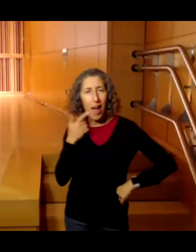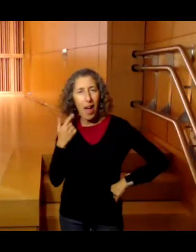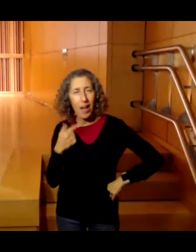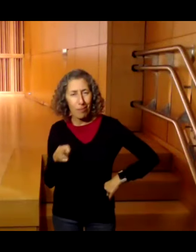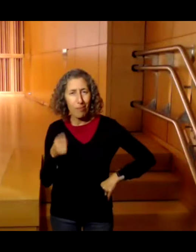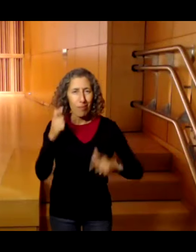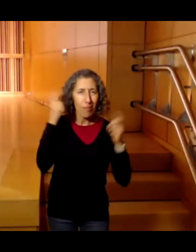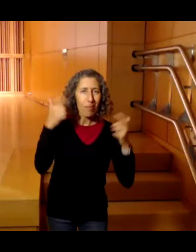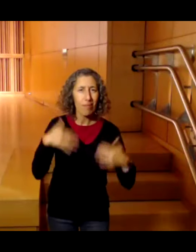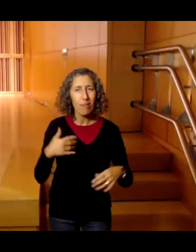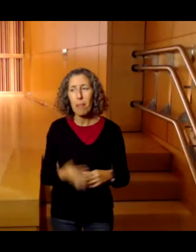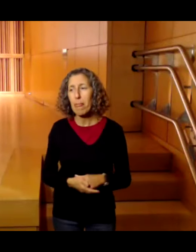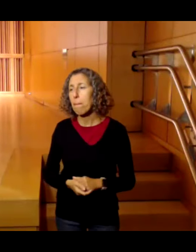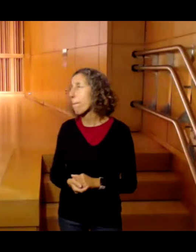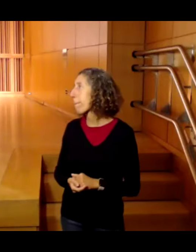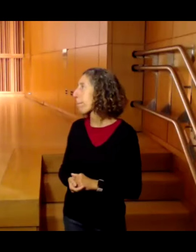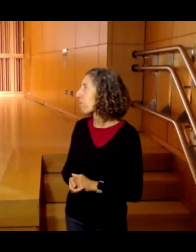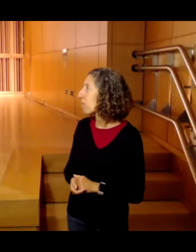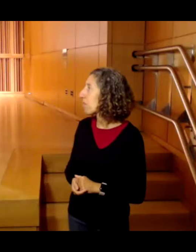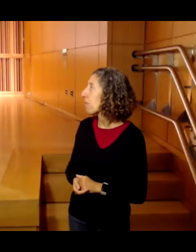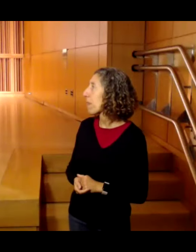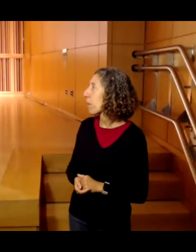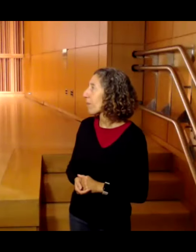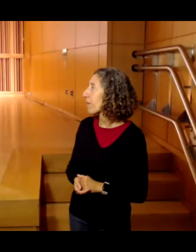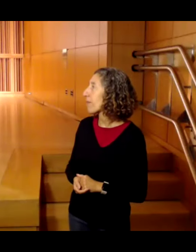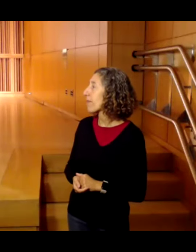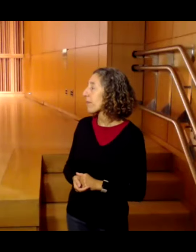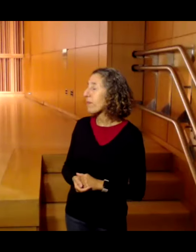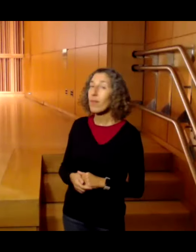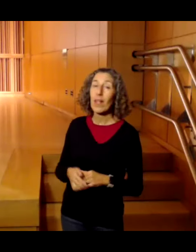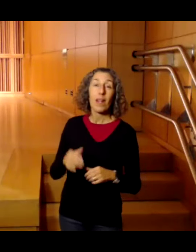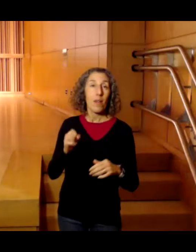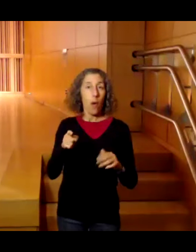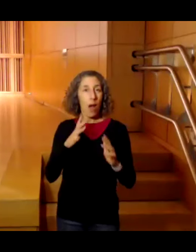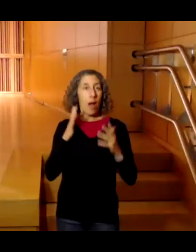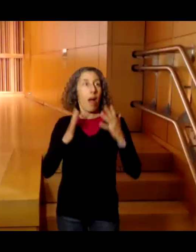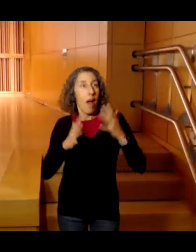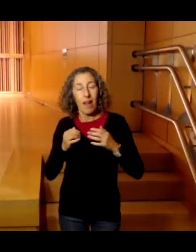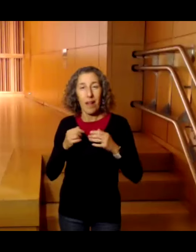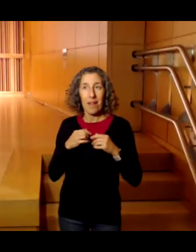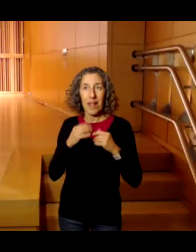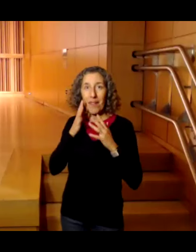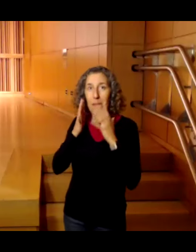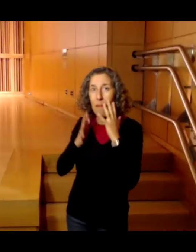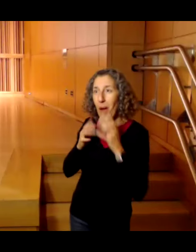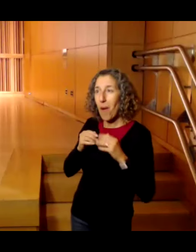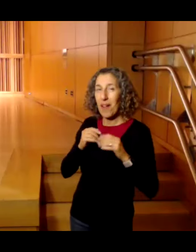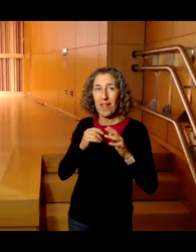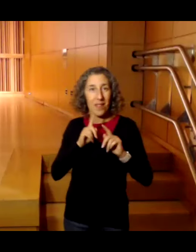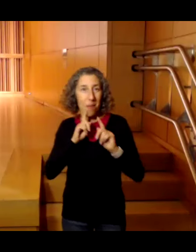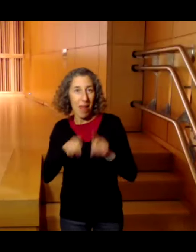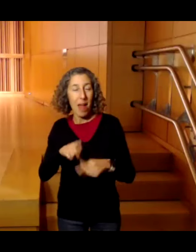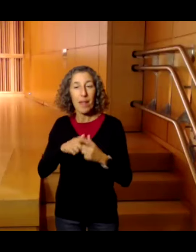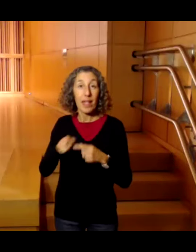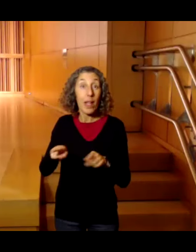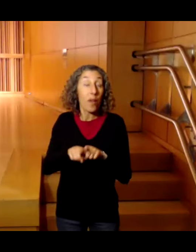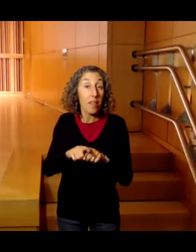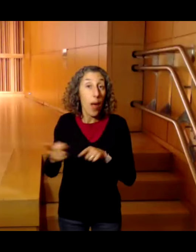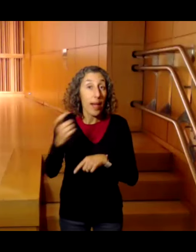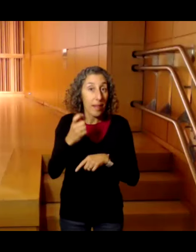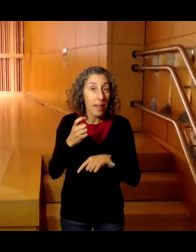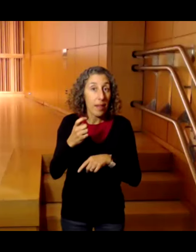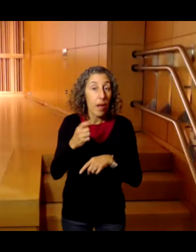And since my nerves and my bluster, and the general design of the question, he asks also, are you a student?